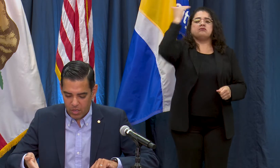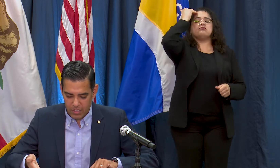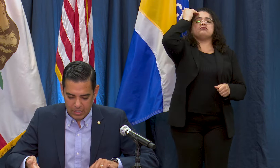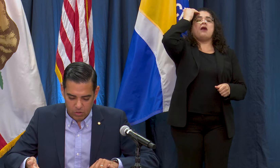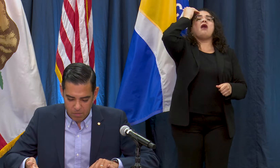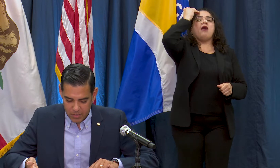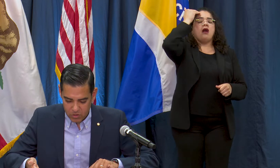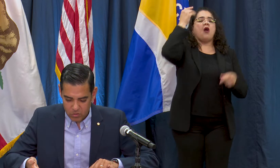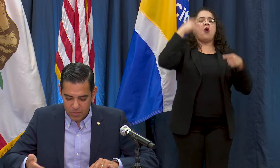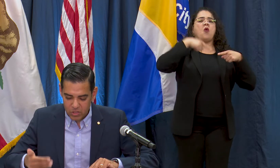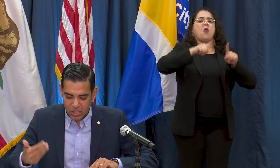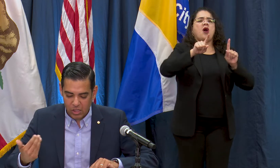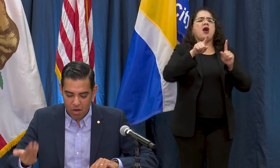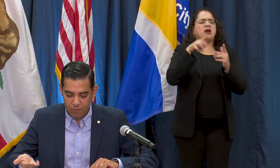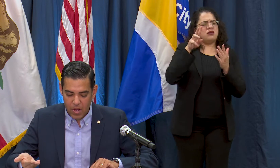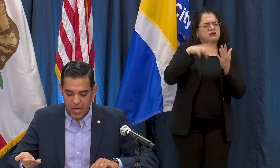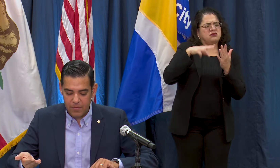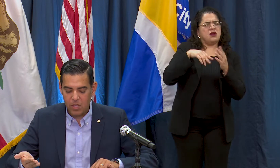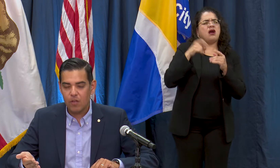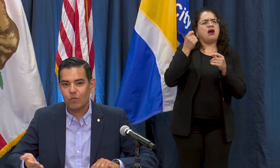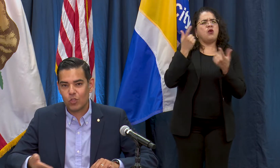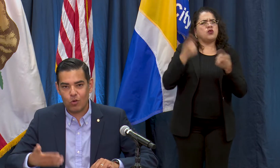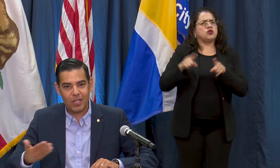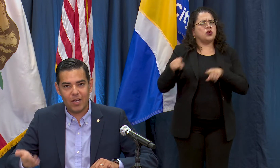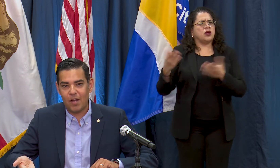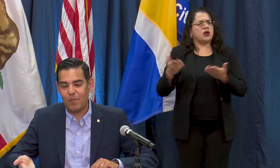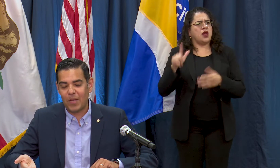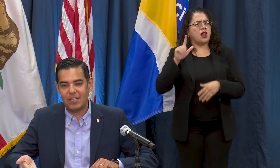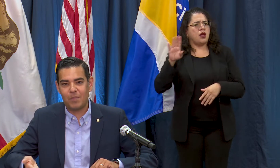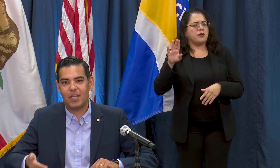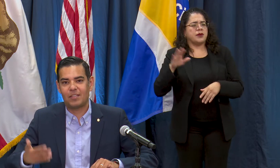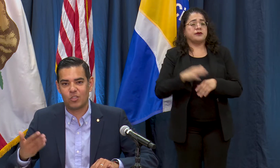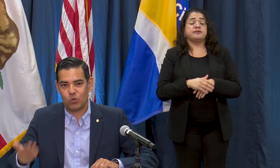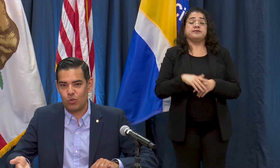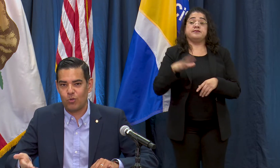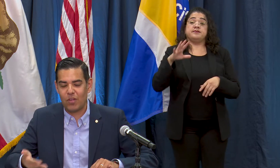on in Long Beach and so I'm just gonna clarify. During a pandemic the truth and